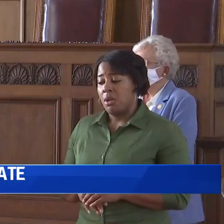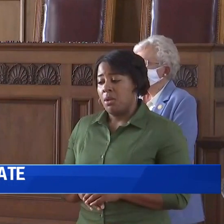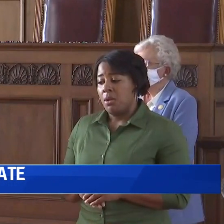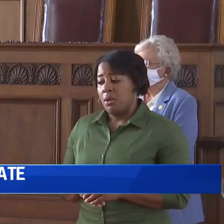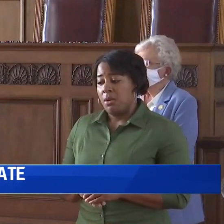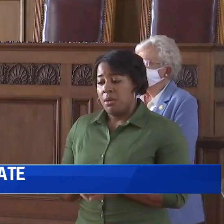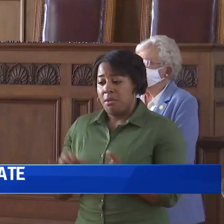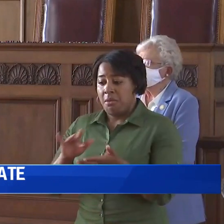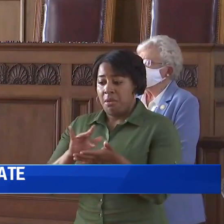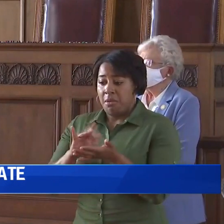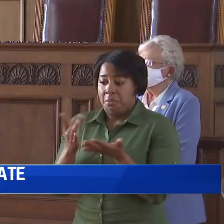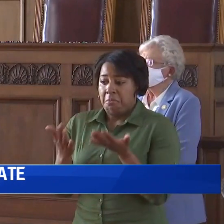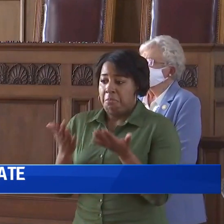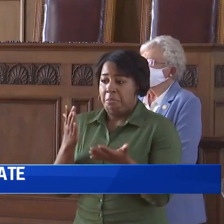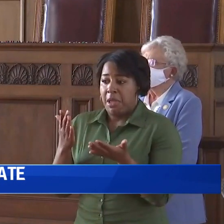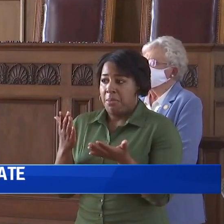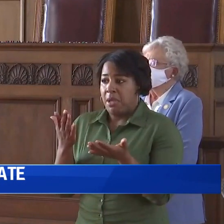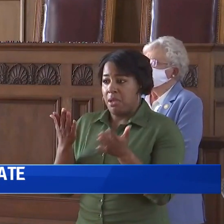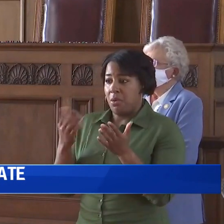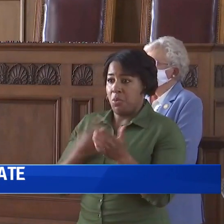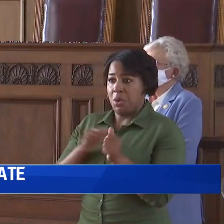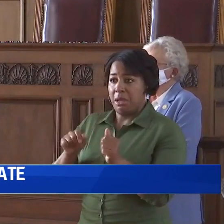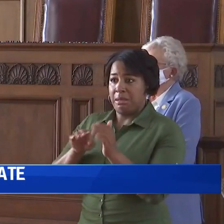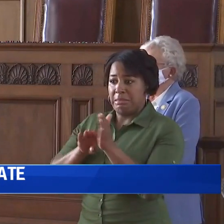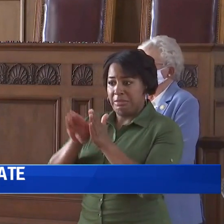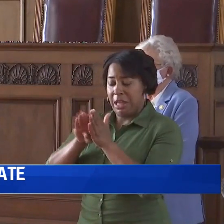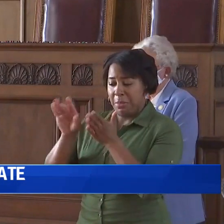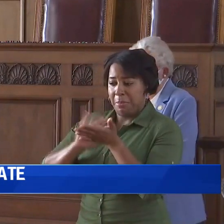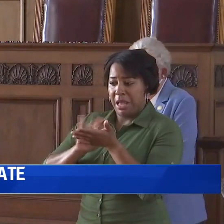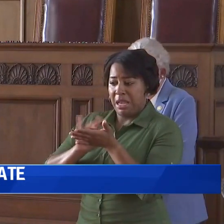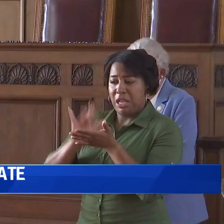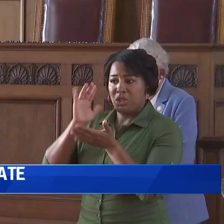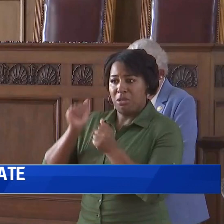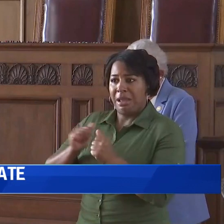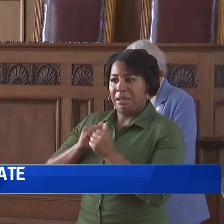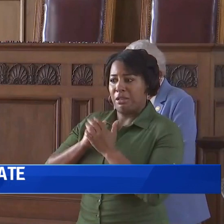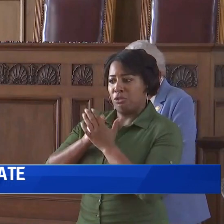FREQUENTLY AND STAYING HOME WHEN SICK. AGAIN THIS ORDER WILL NOW EXPIRE ON JULY 31ST